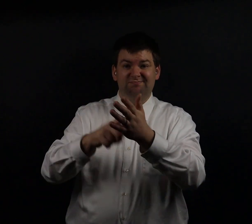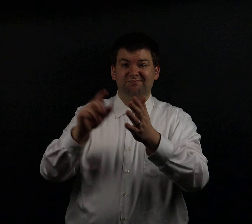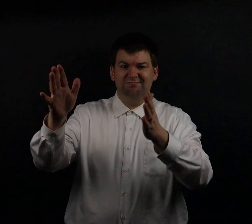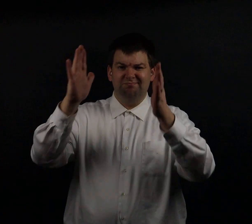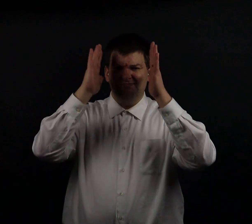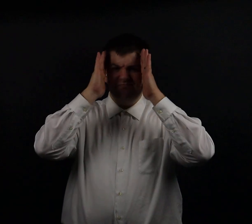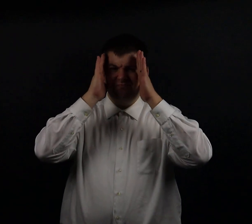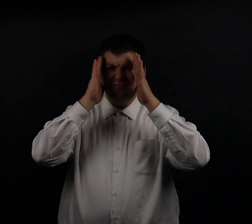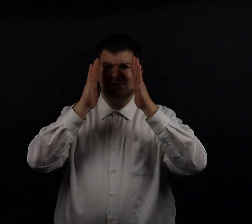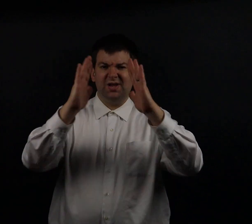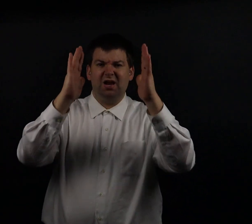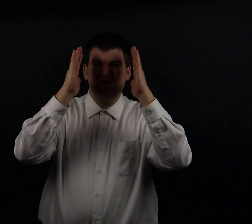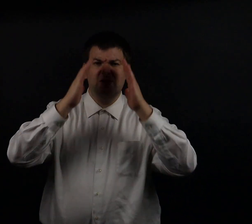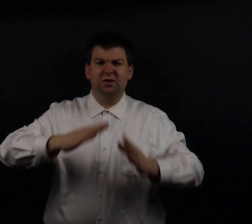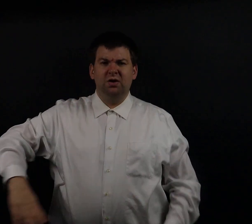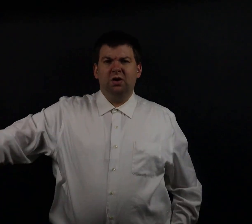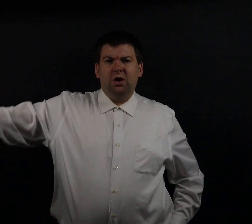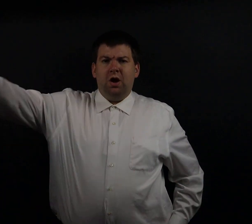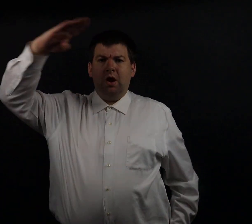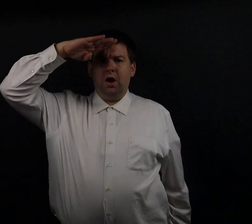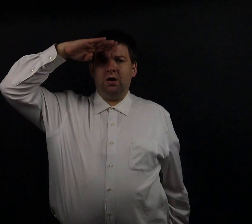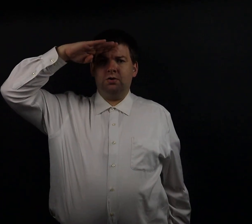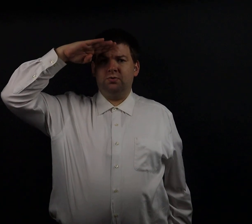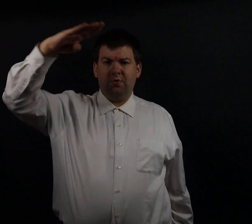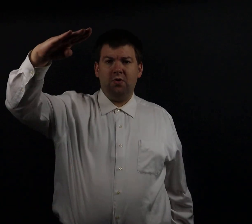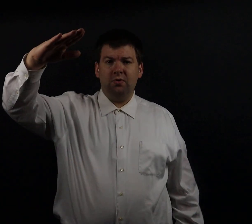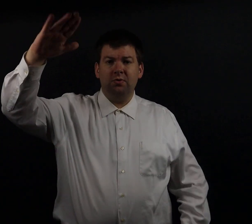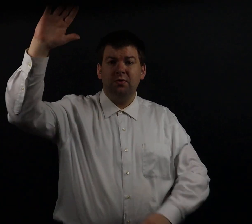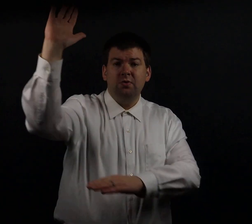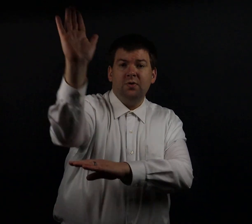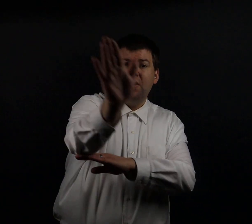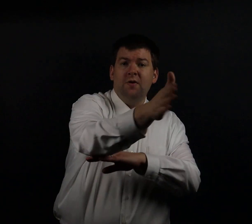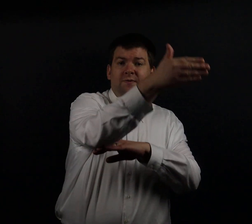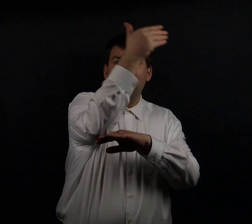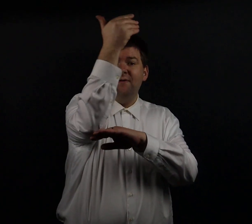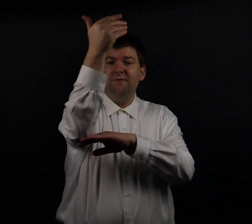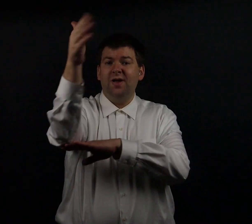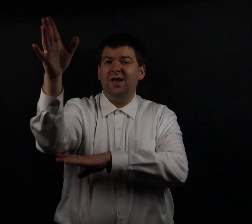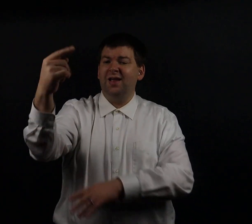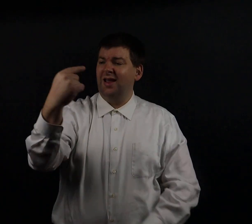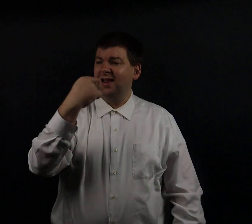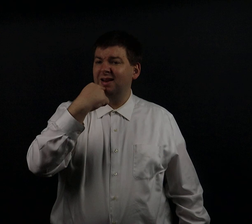I’ve seen him at attention salute the flag and say